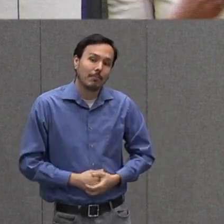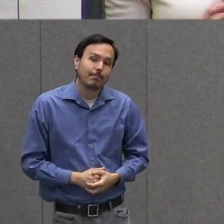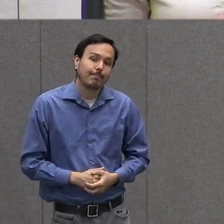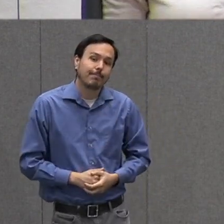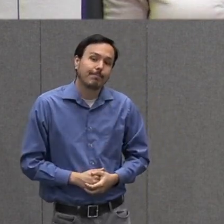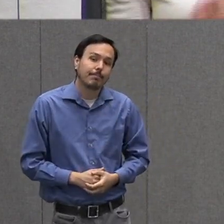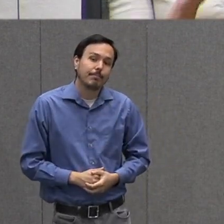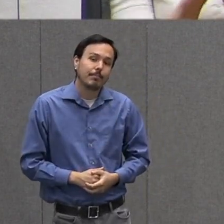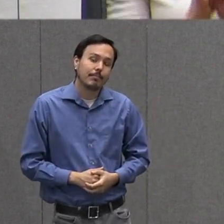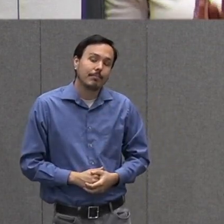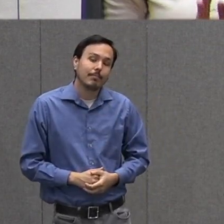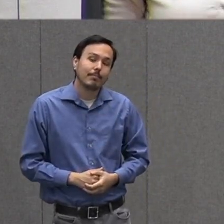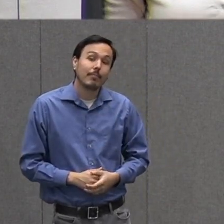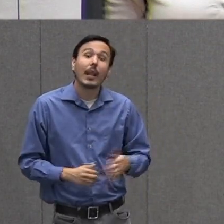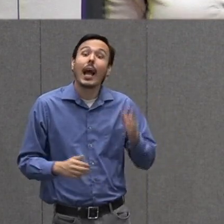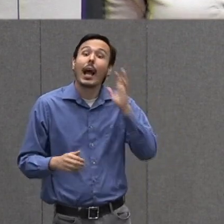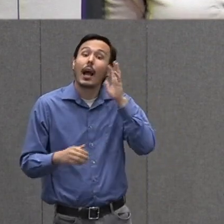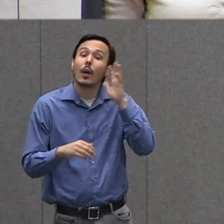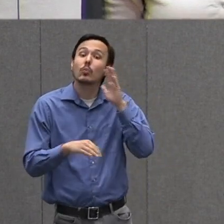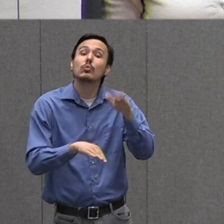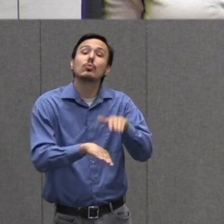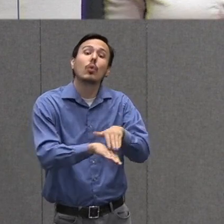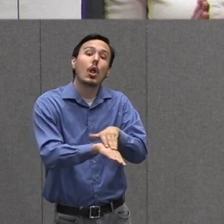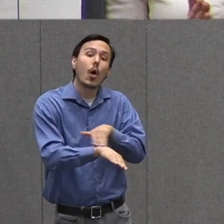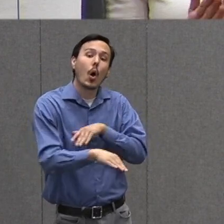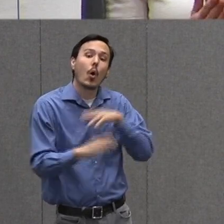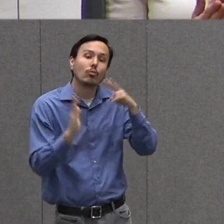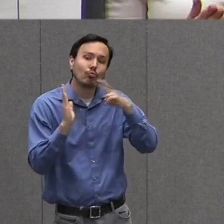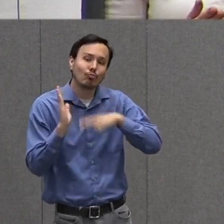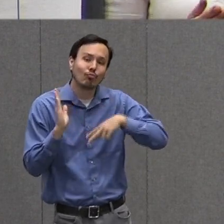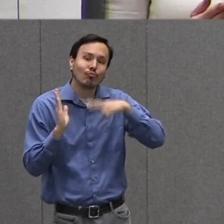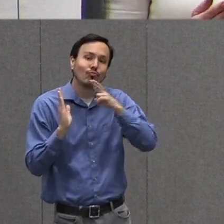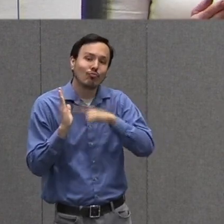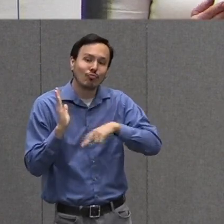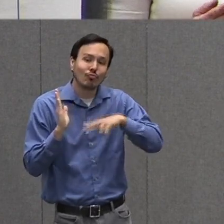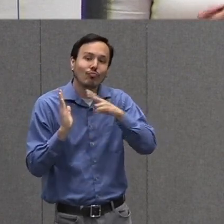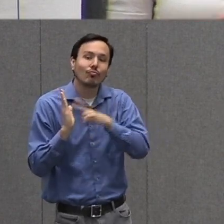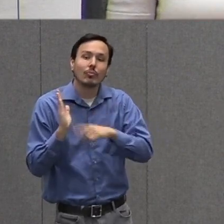So I'm going to go slowly again, line by line,